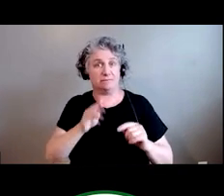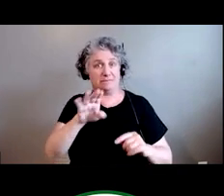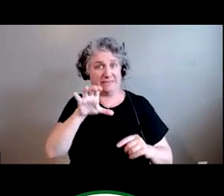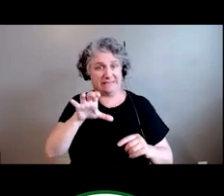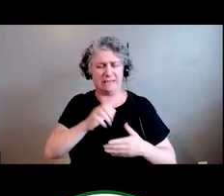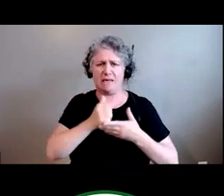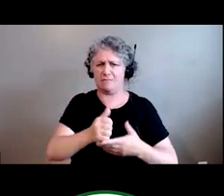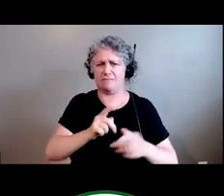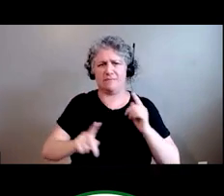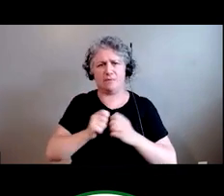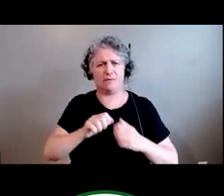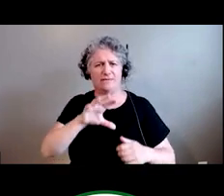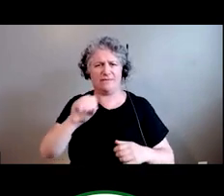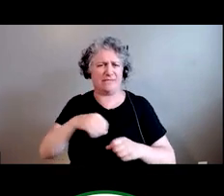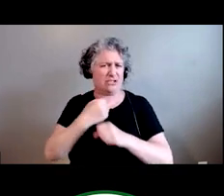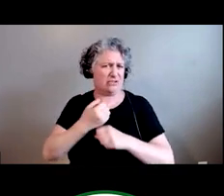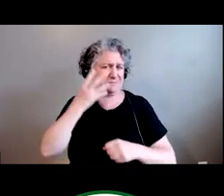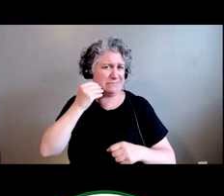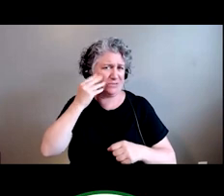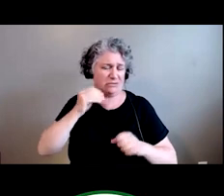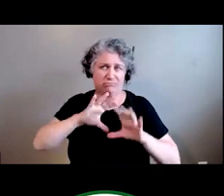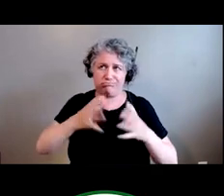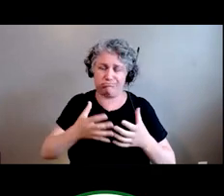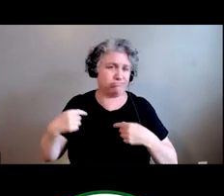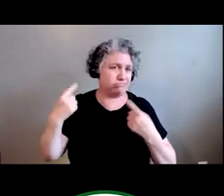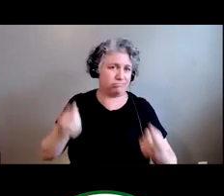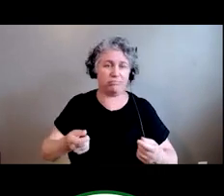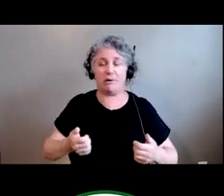to improve accessibility in all aspects of society.